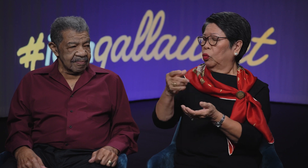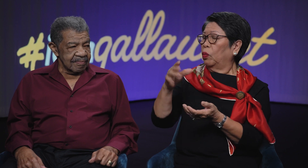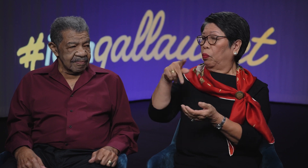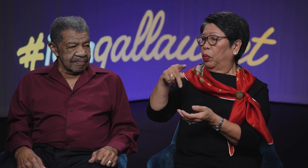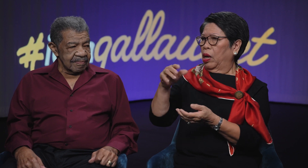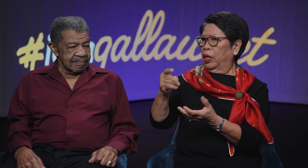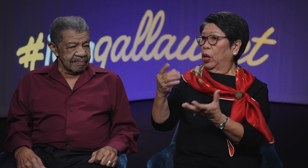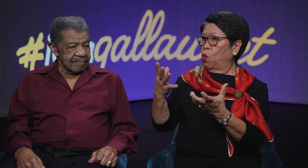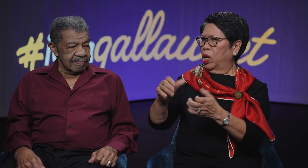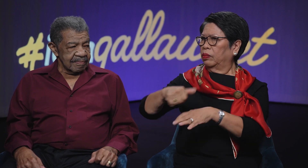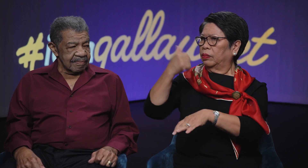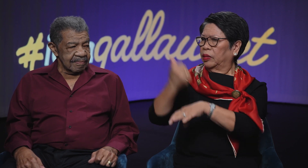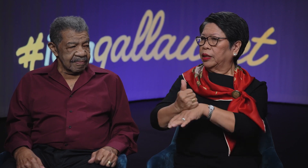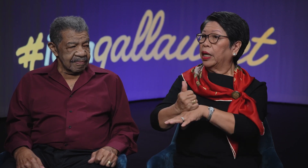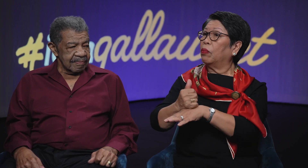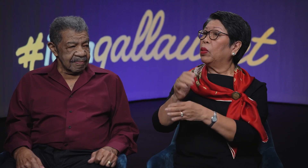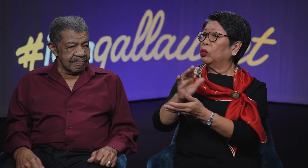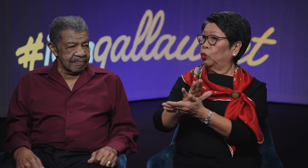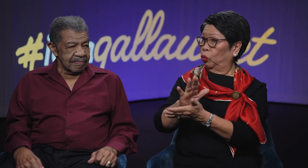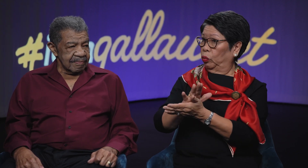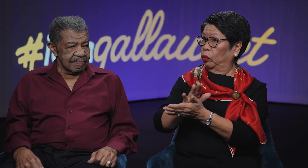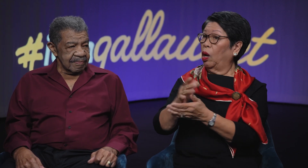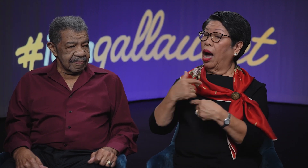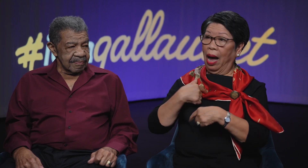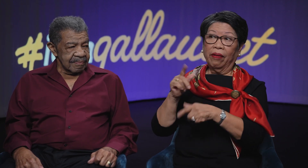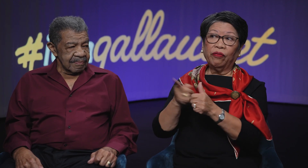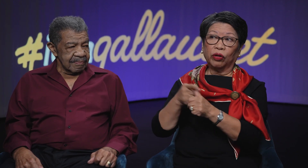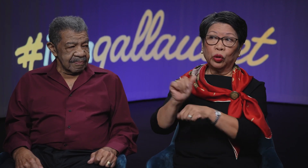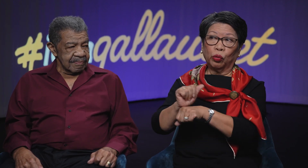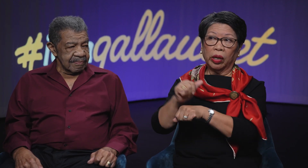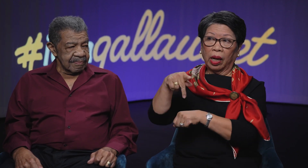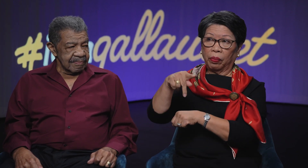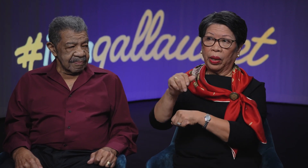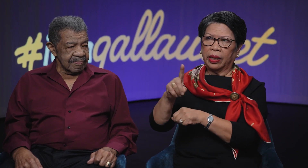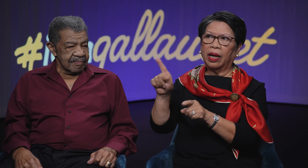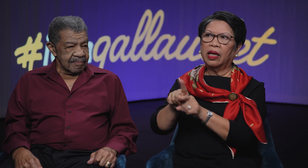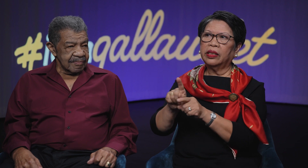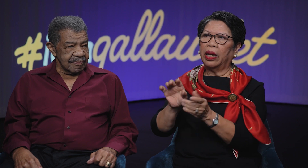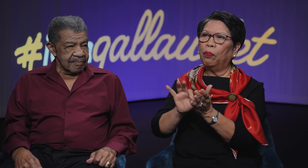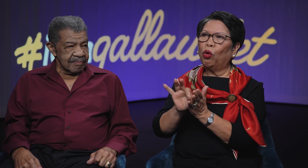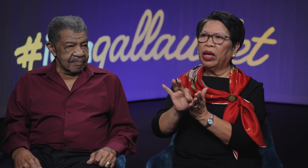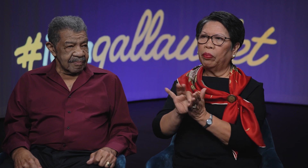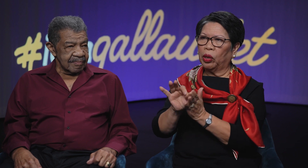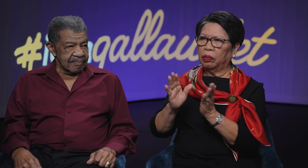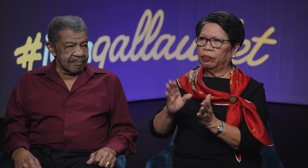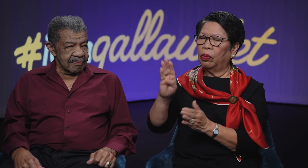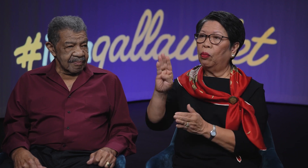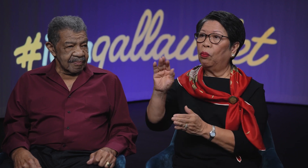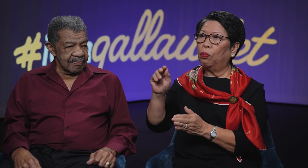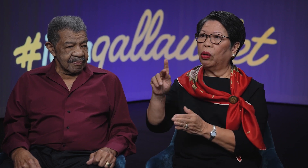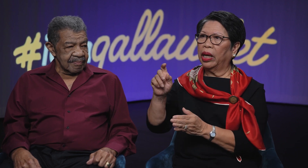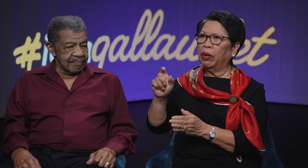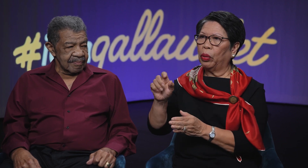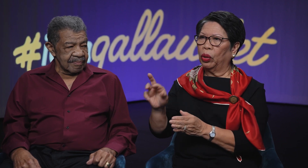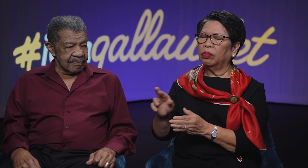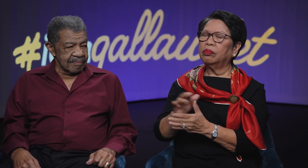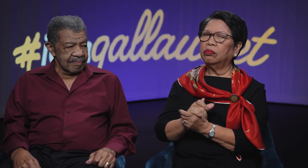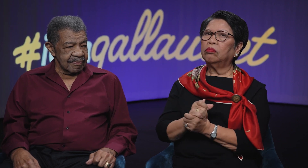PAD wanted to set up a school. I first worked there as a bookkeeper.